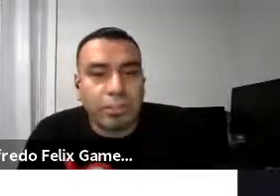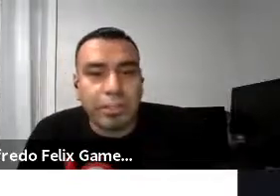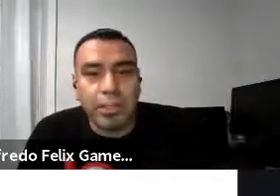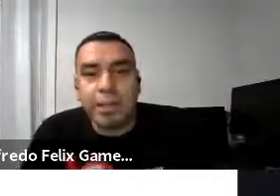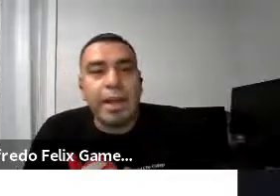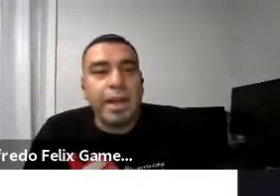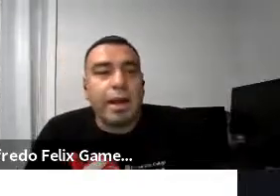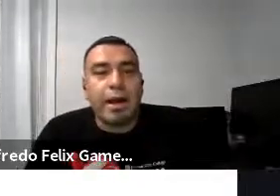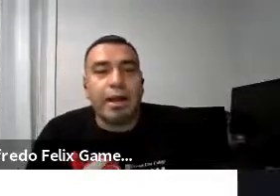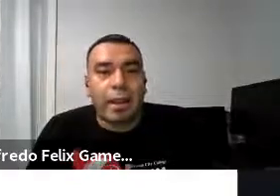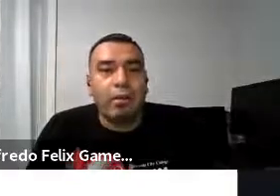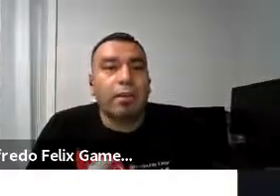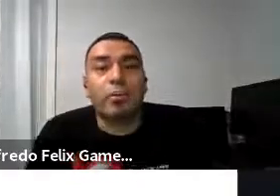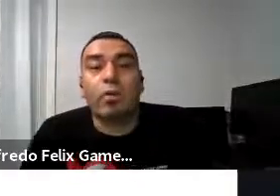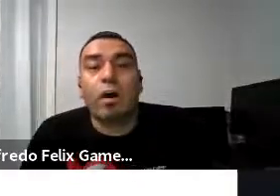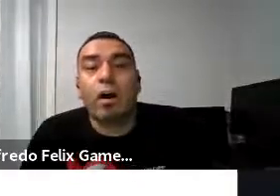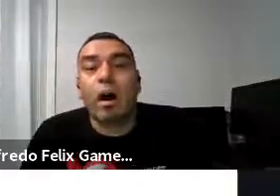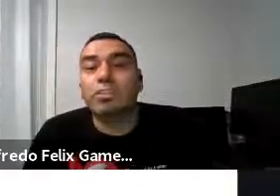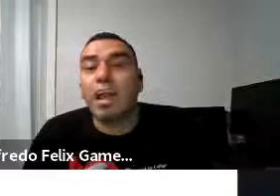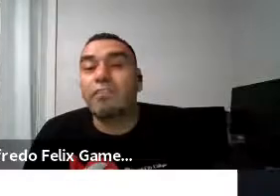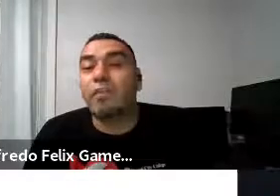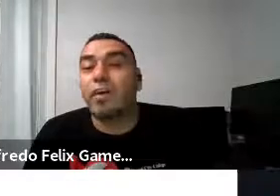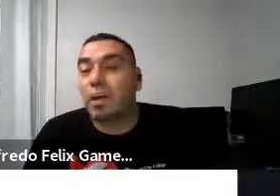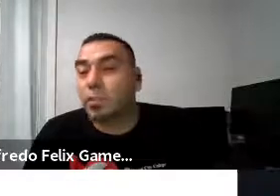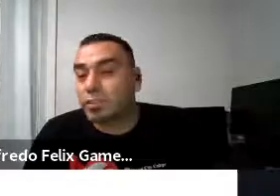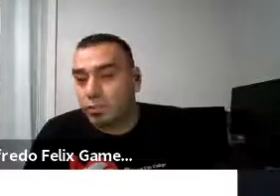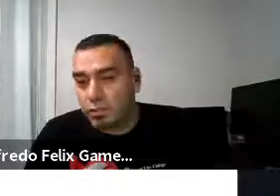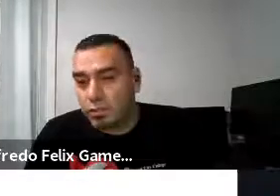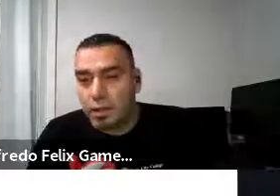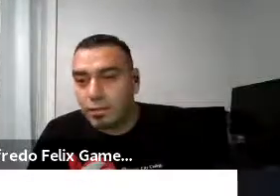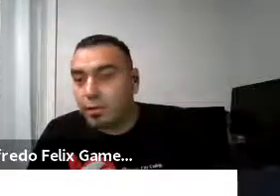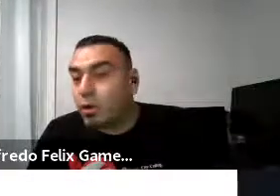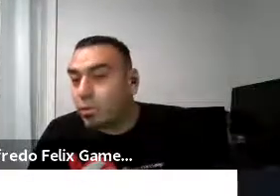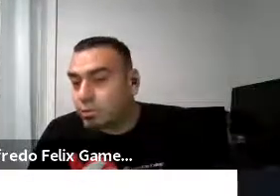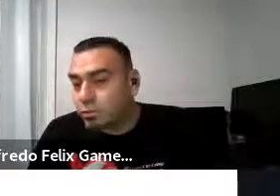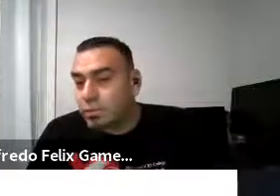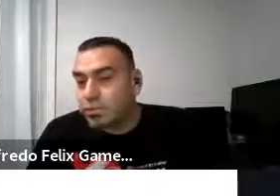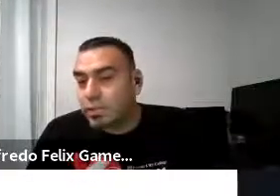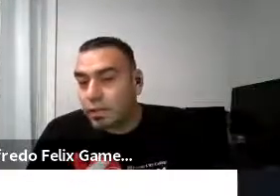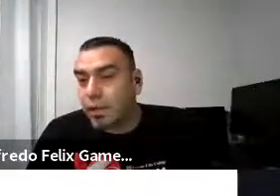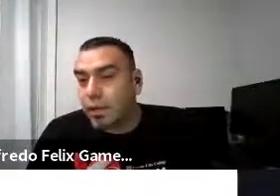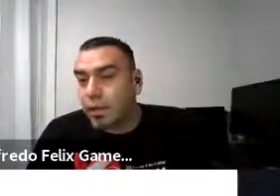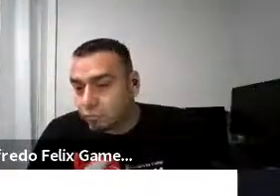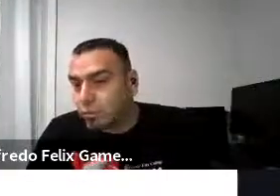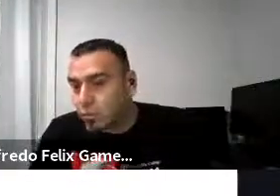Student Center. Now I'm going to tell you, how is the life of an undocumented student okay. And undocumented student is also his